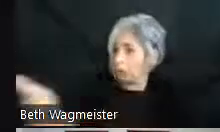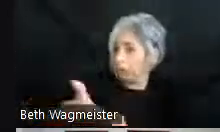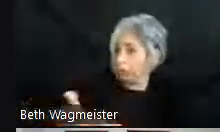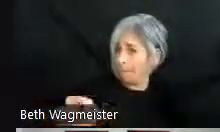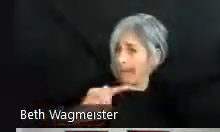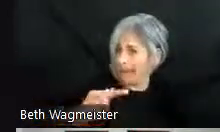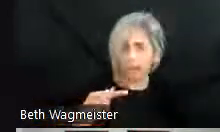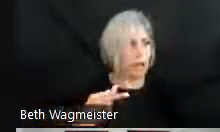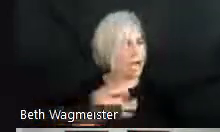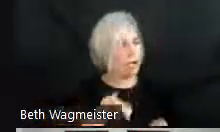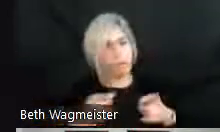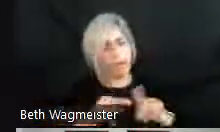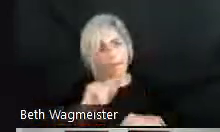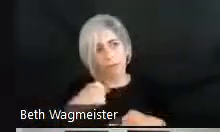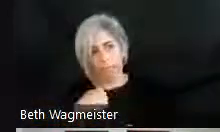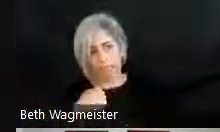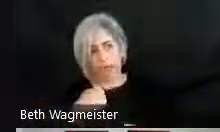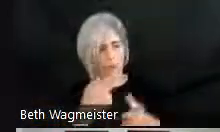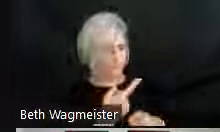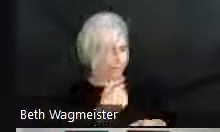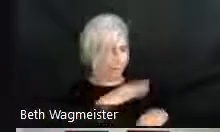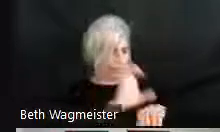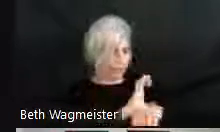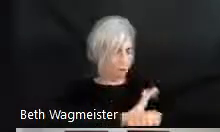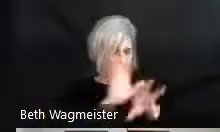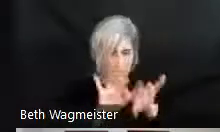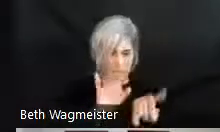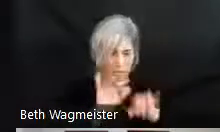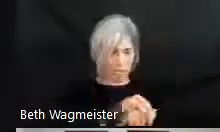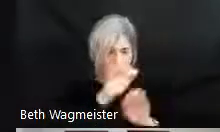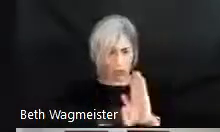want that to happen to me. I ran back to my computer, and I typed on YouTube how to shake